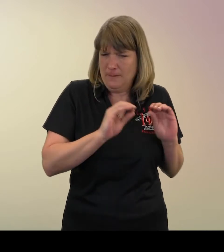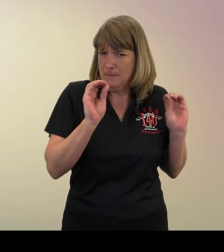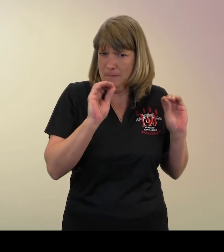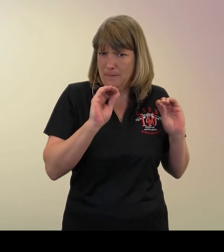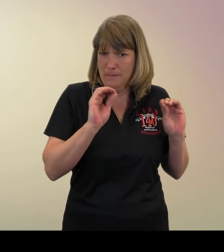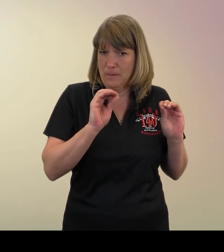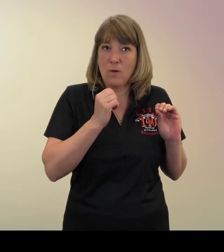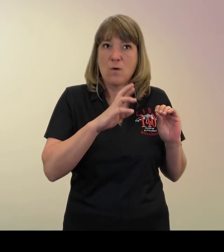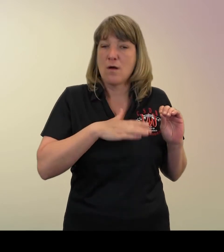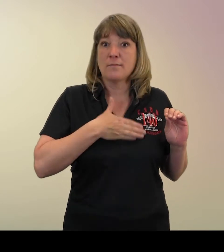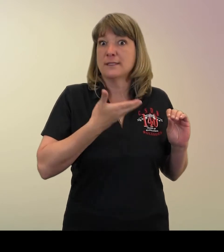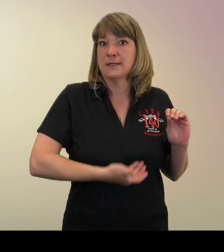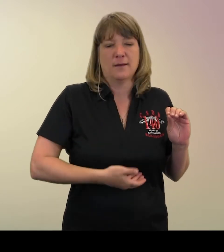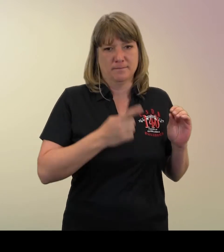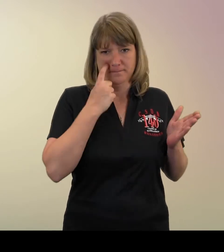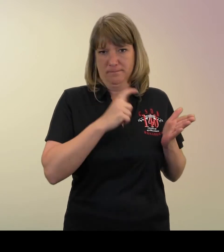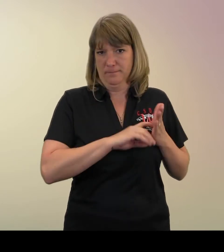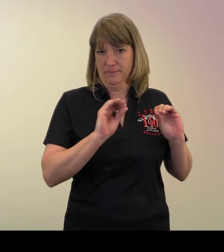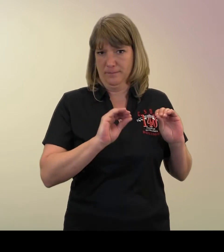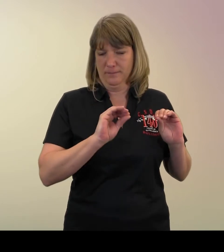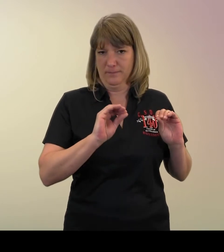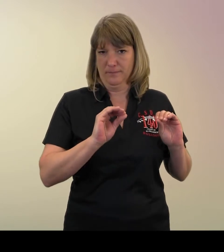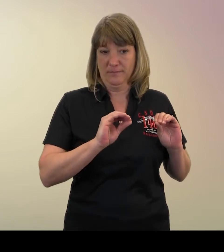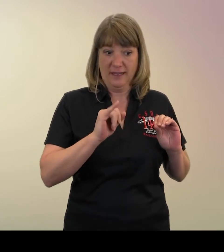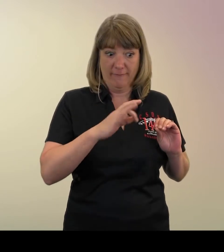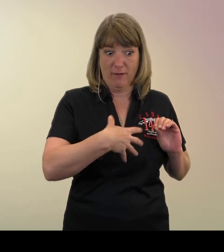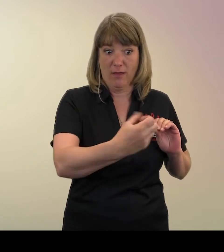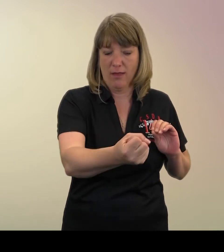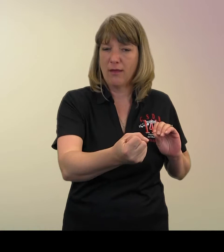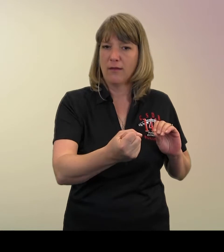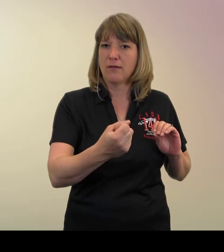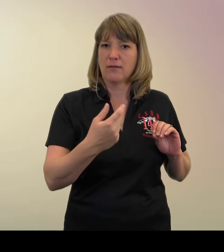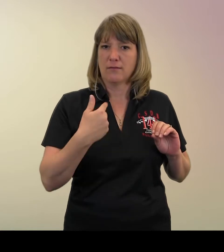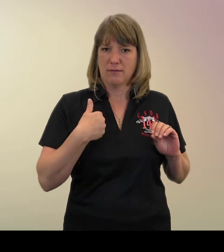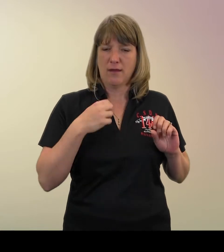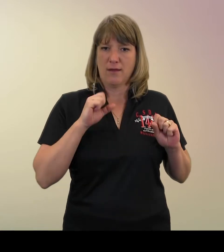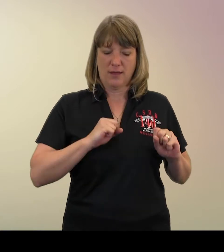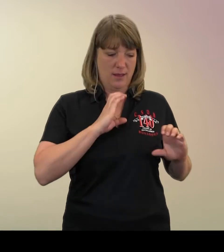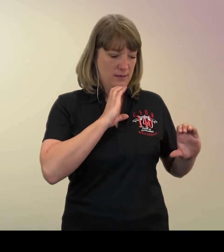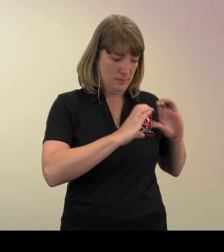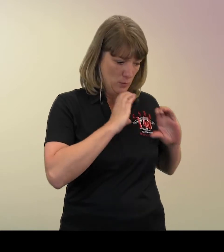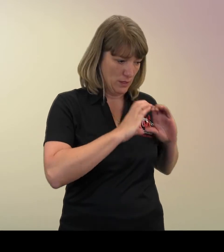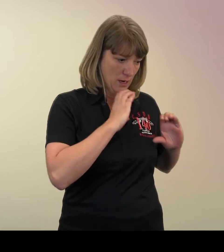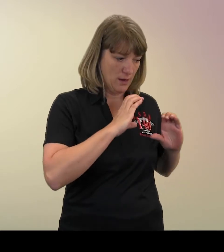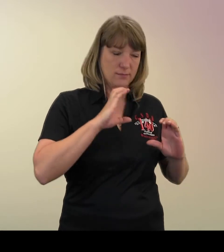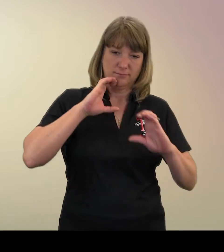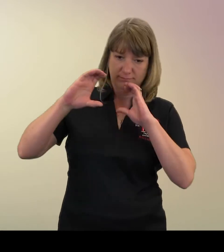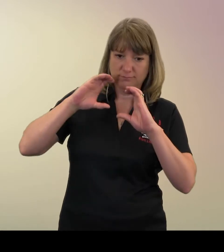the intensity around that or the upset around it, when it's removed. It's more about this is what I'm able